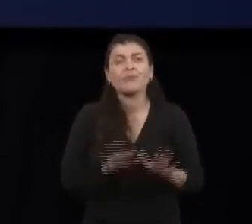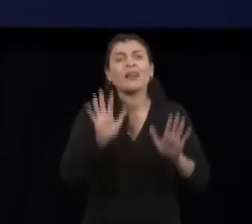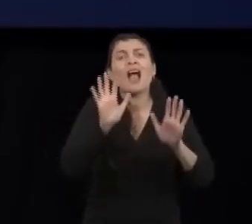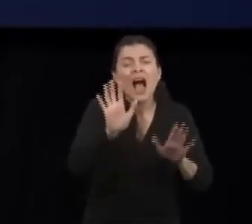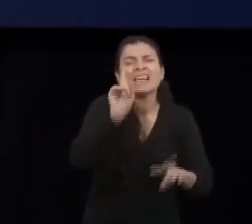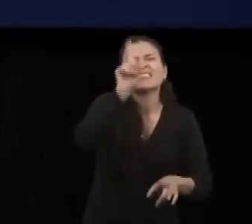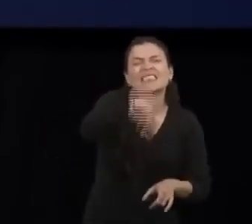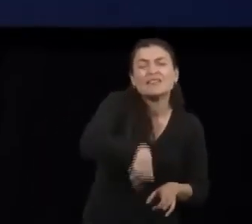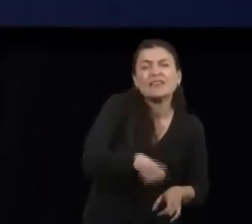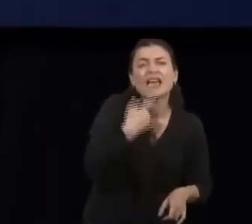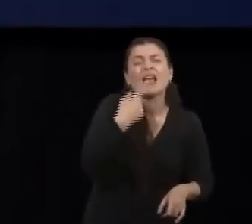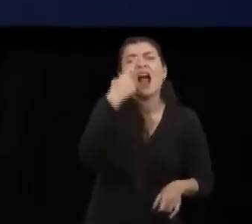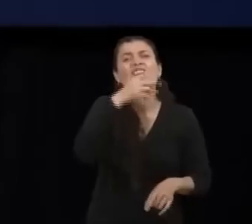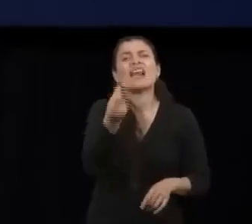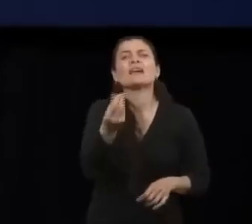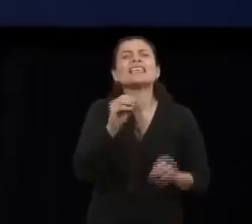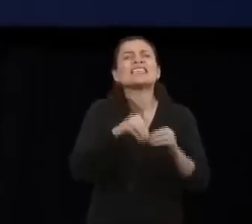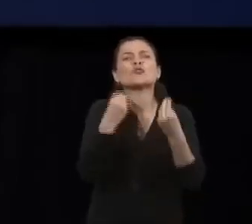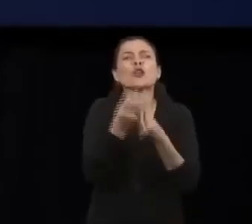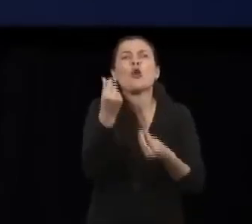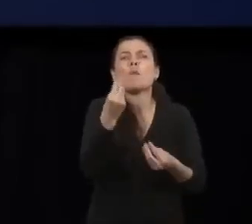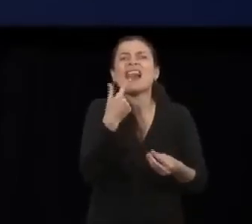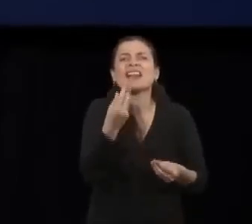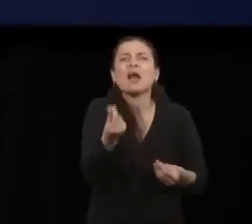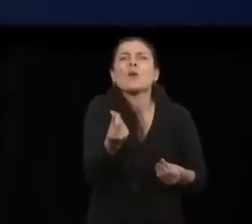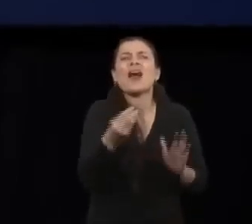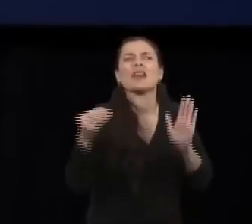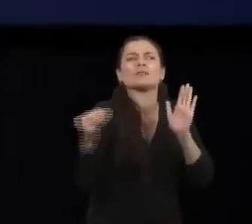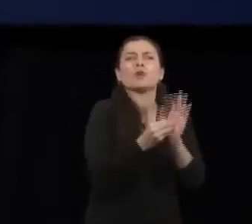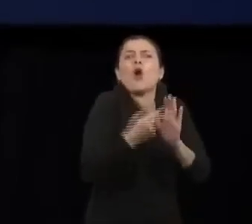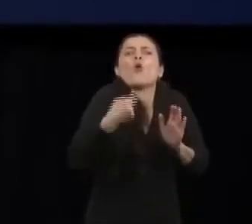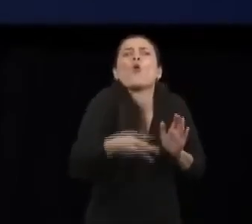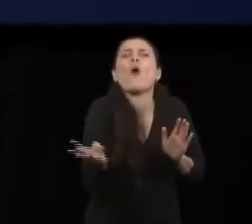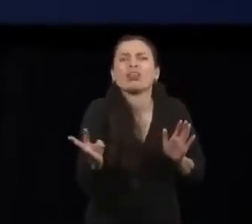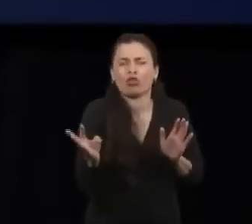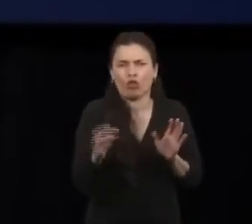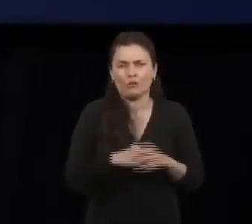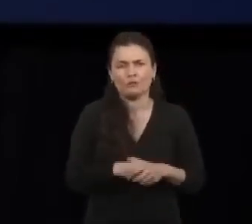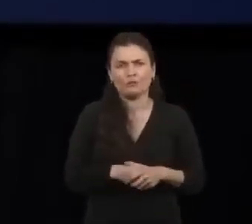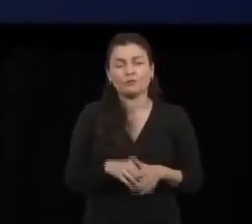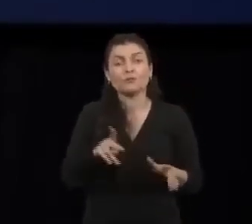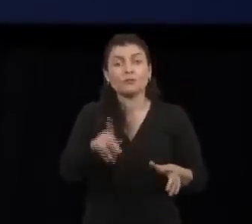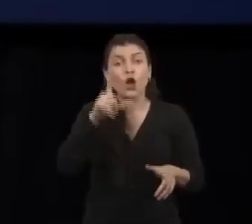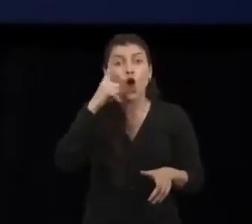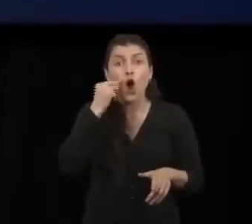in the money market, Keynes decides to determine the income